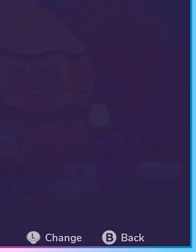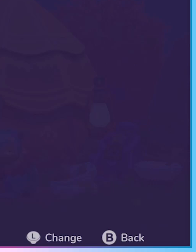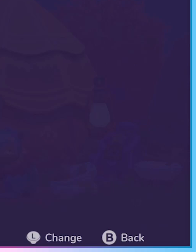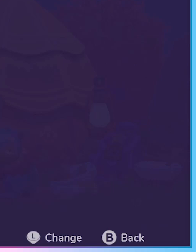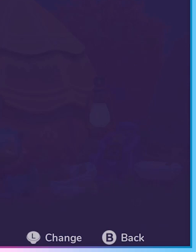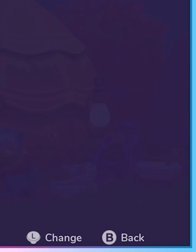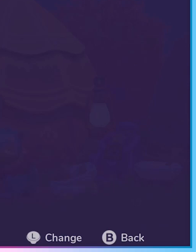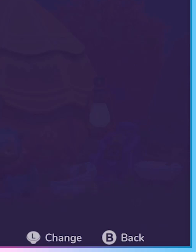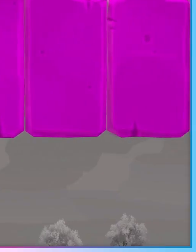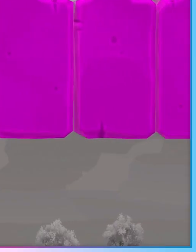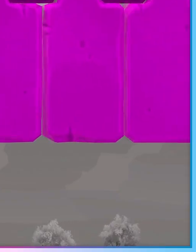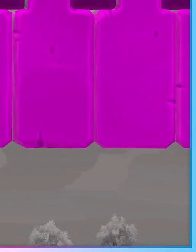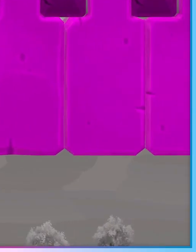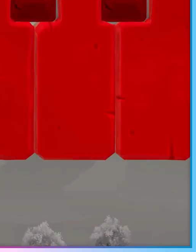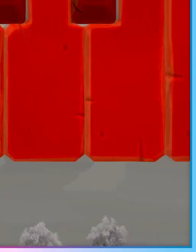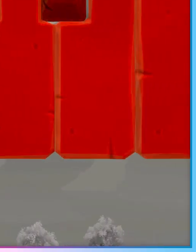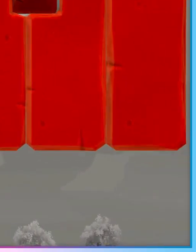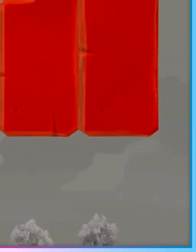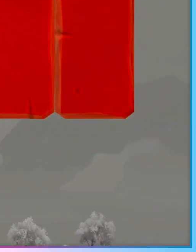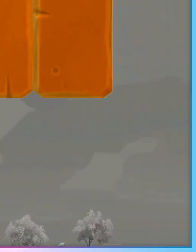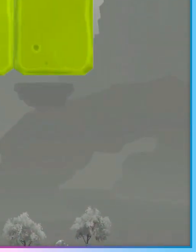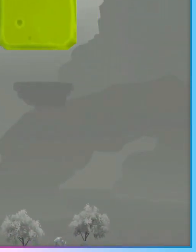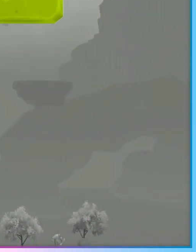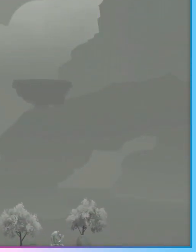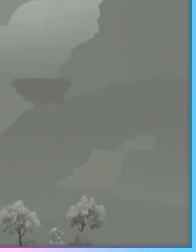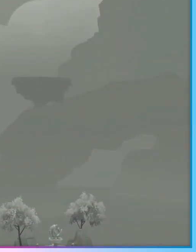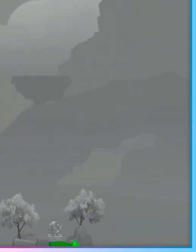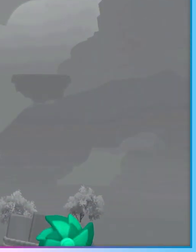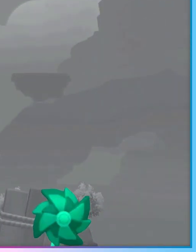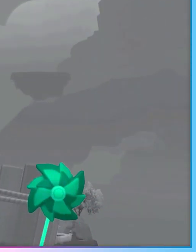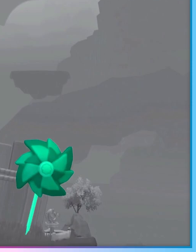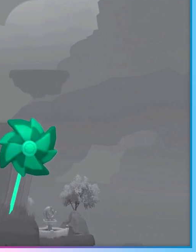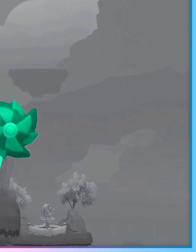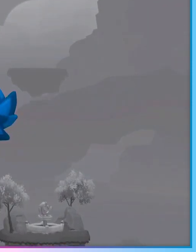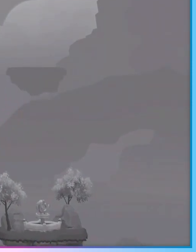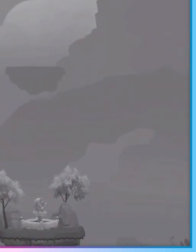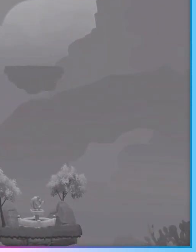With features that let you shape the game, to meet your needs.